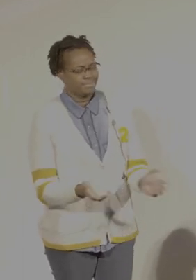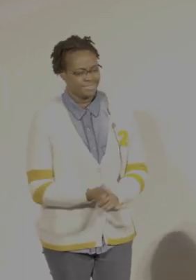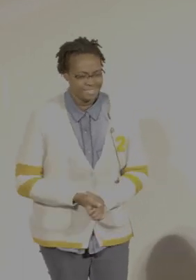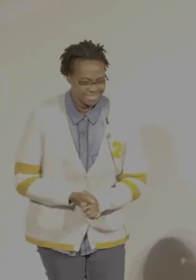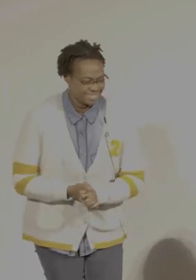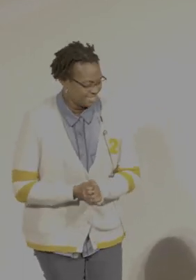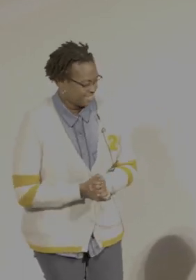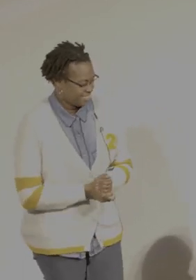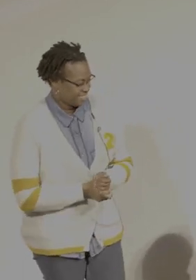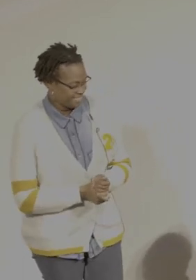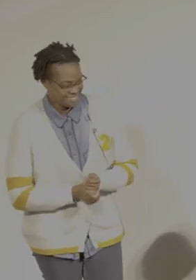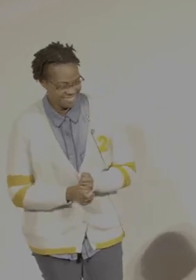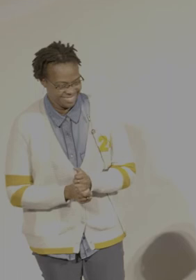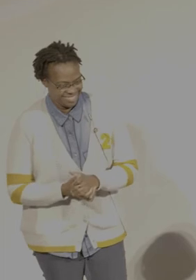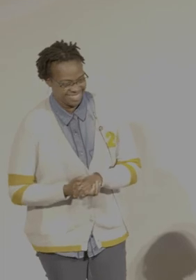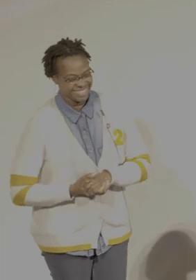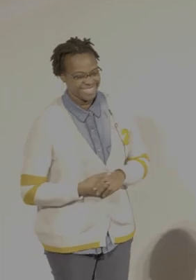(audience claps)